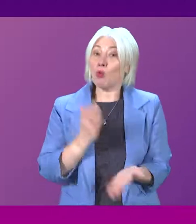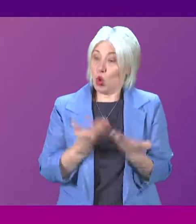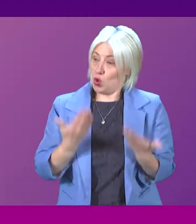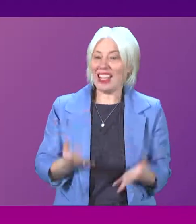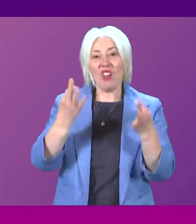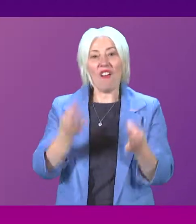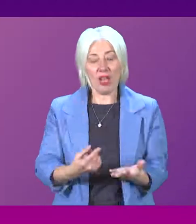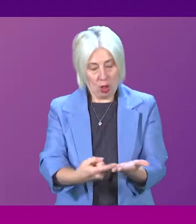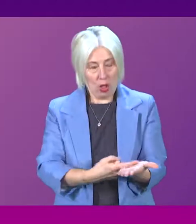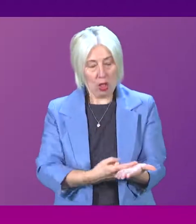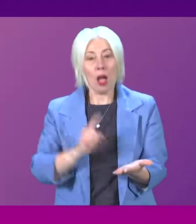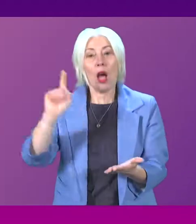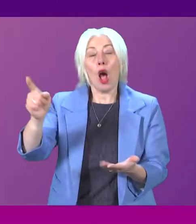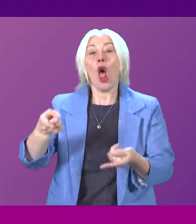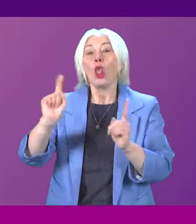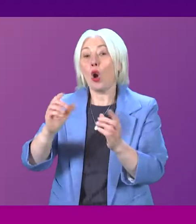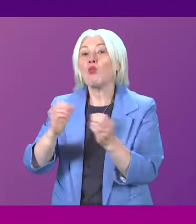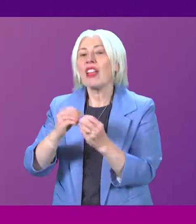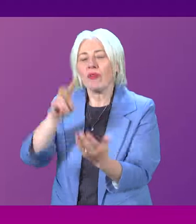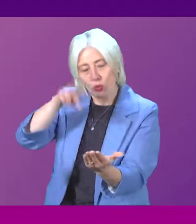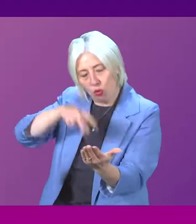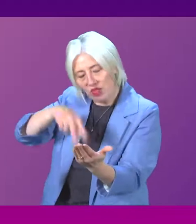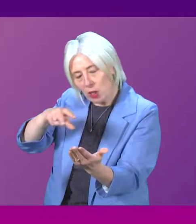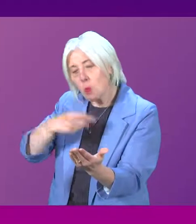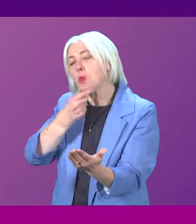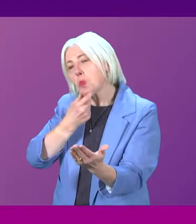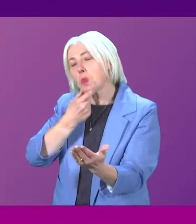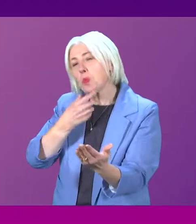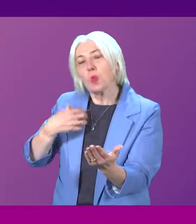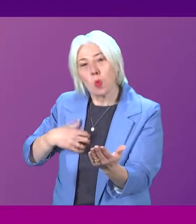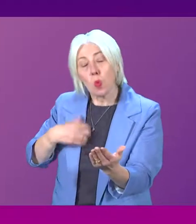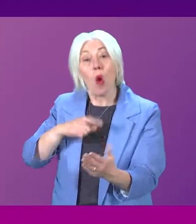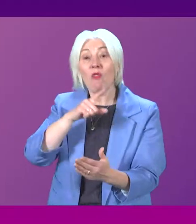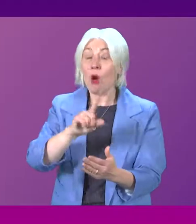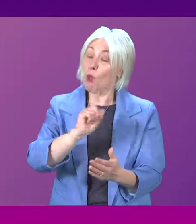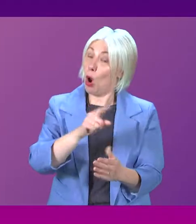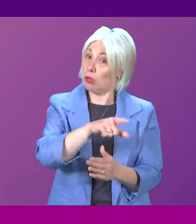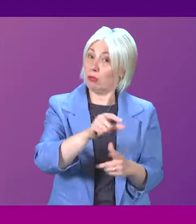and I am sure that he will be interested to read the particular proposition that Pam Duncan-Glancy